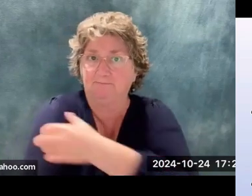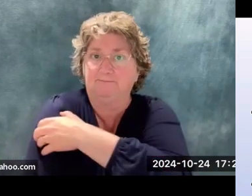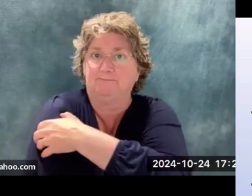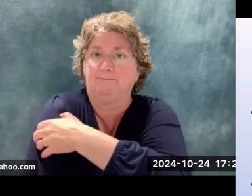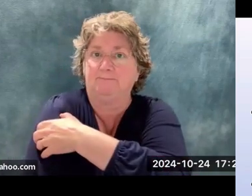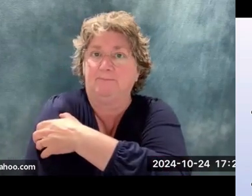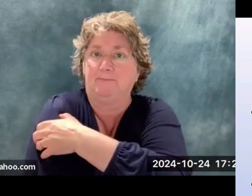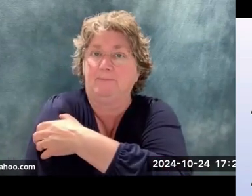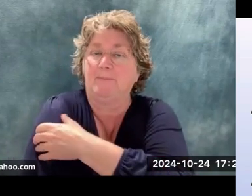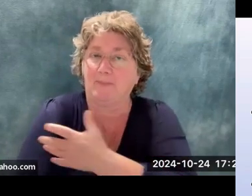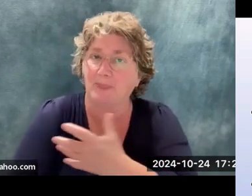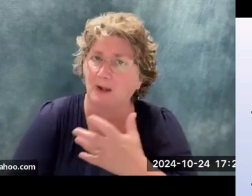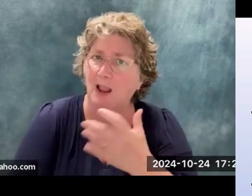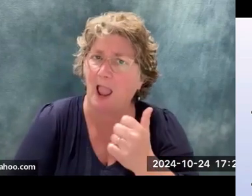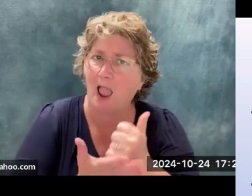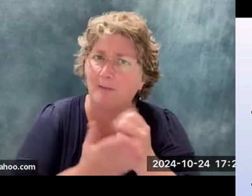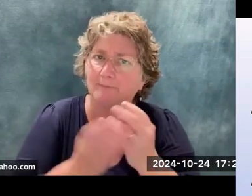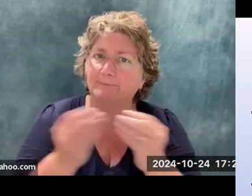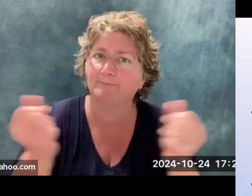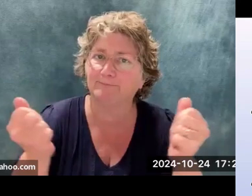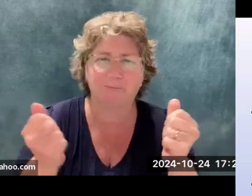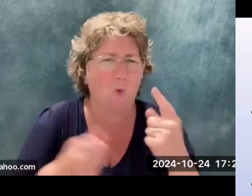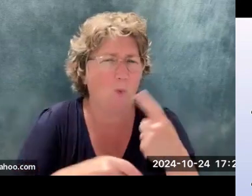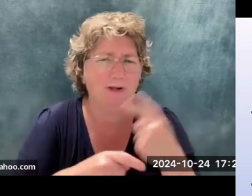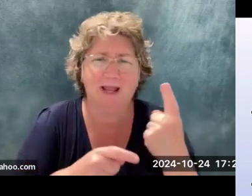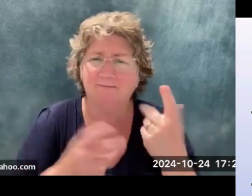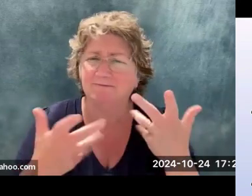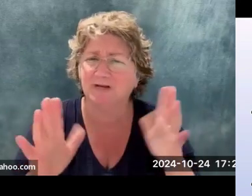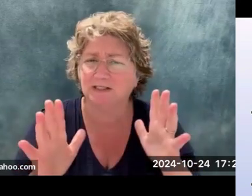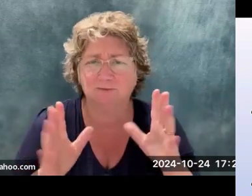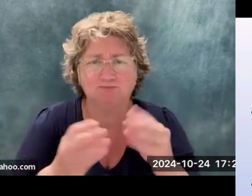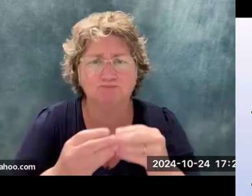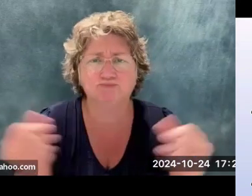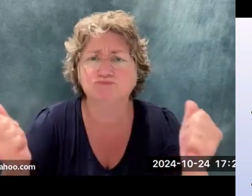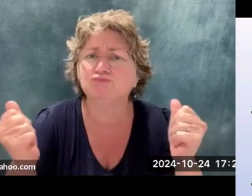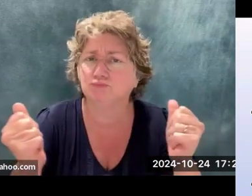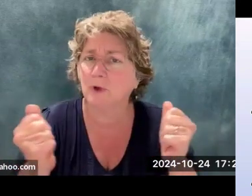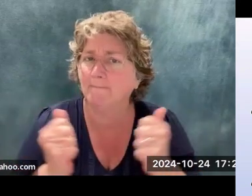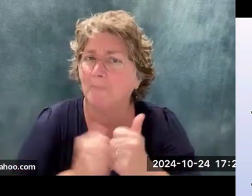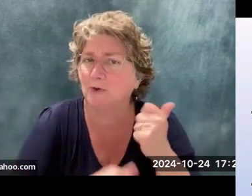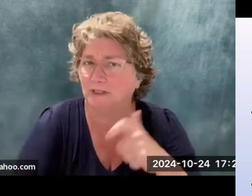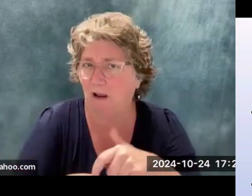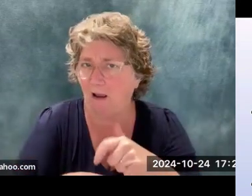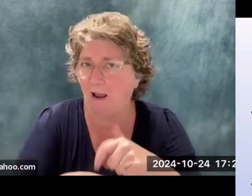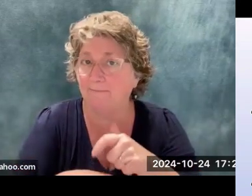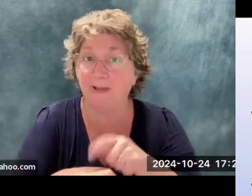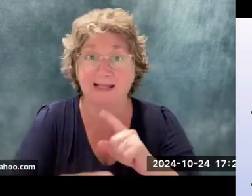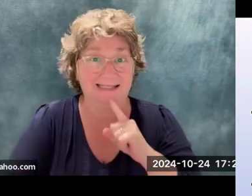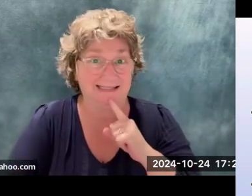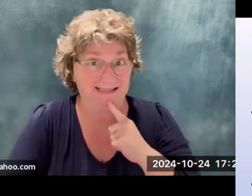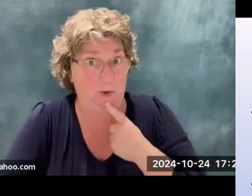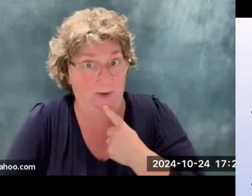and typically, the next day you feel better. Serious side effects are rare, but may occur. There's something called